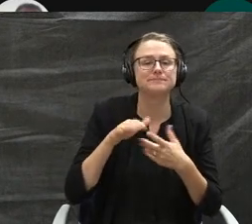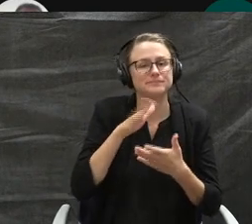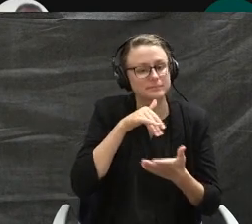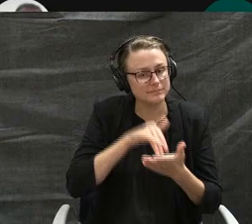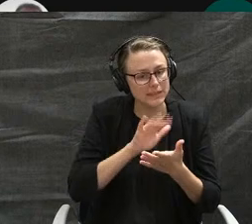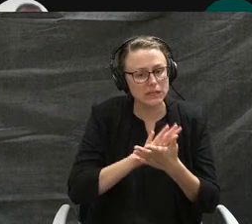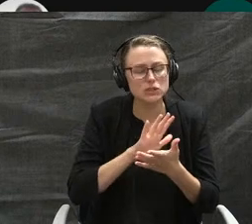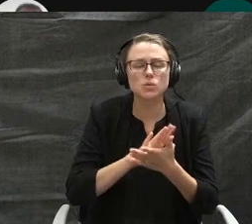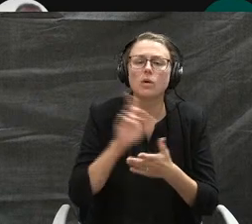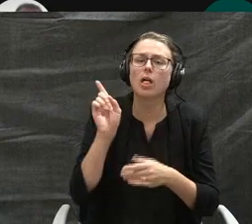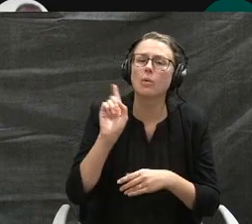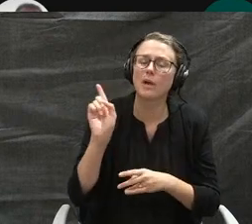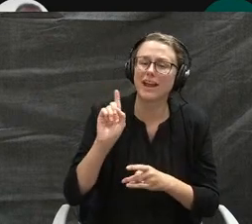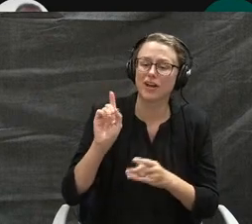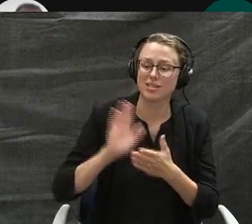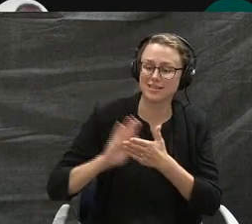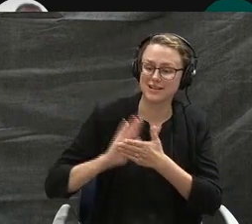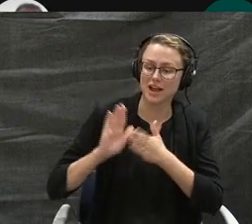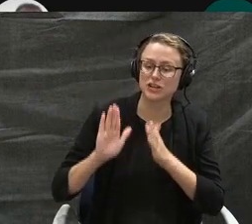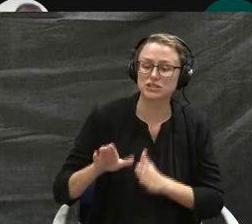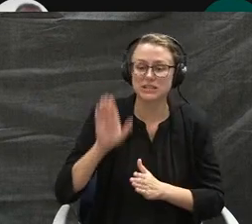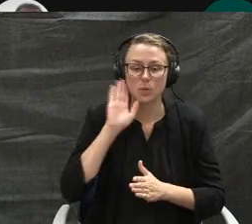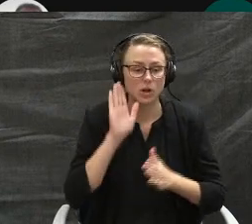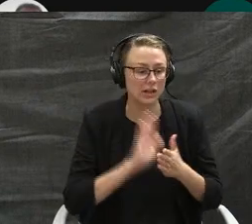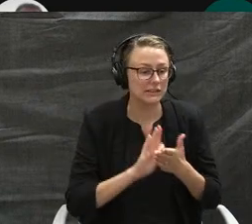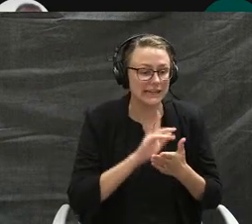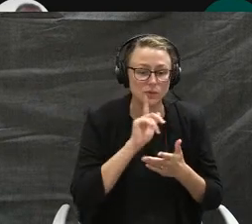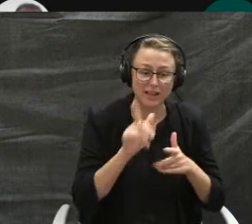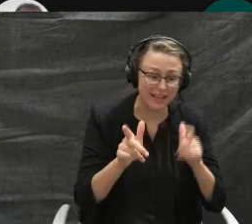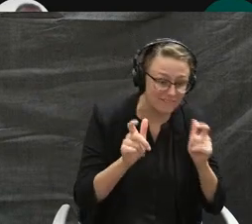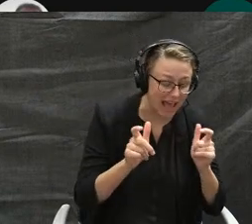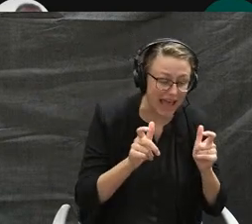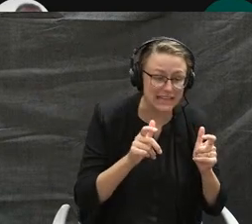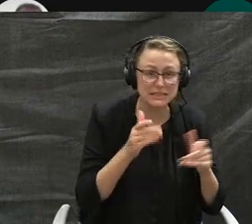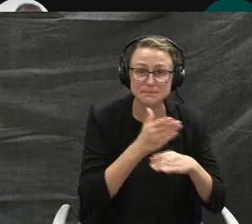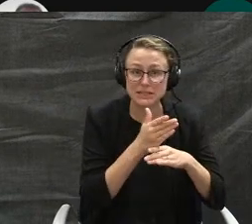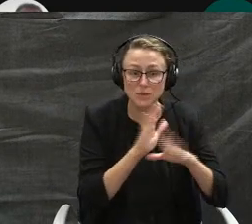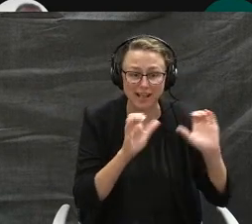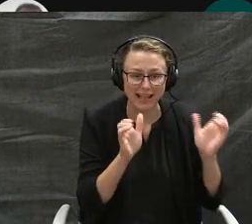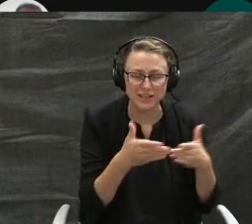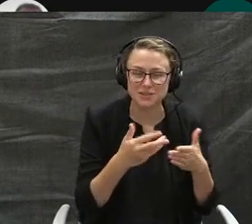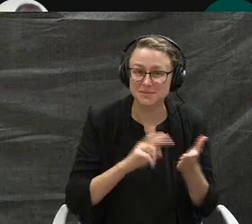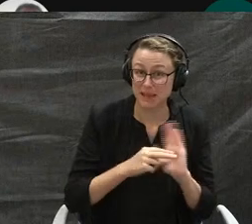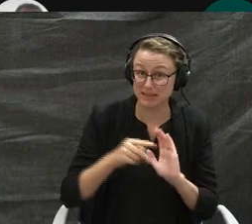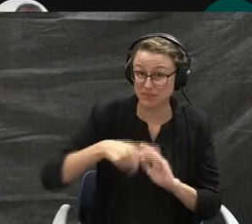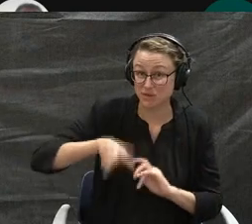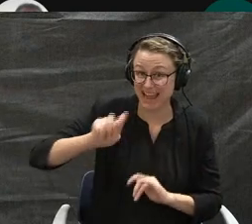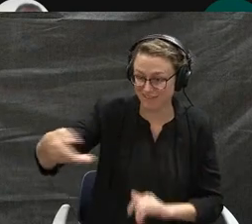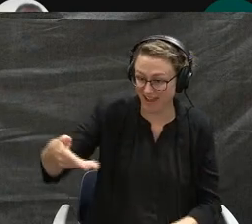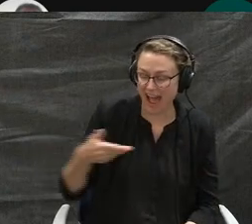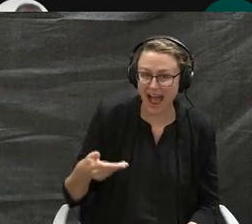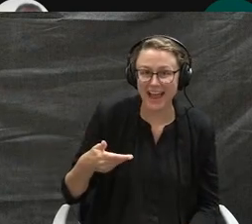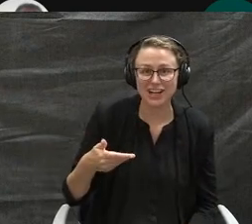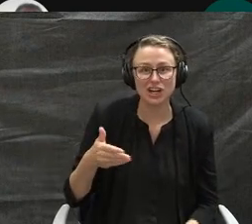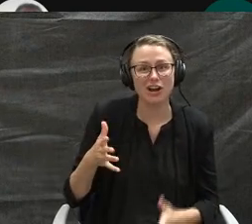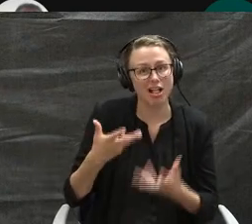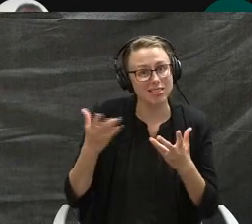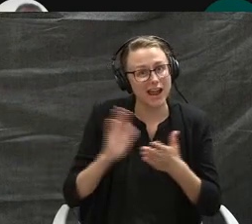classes. It seems like we are going to have to hire a lot of custodians and then also I know there's a lot of concern about